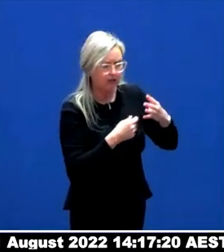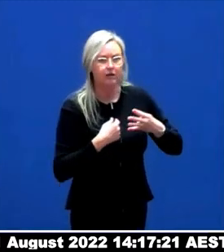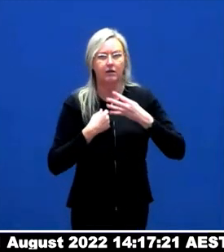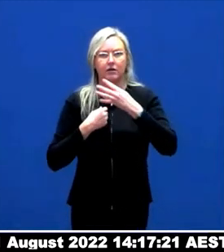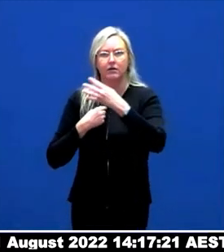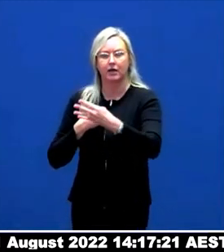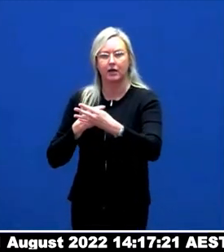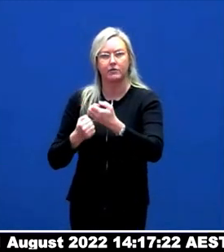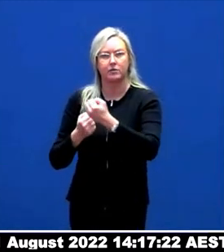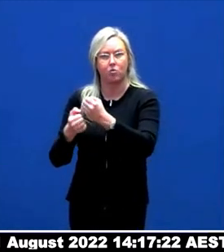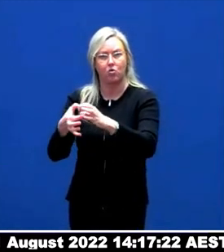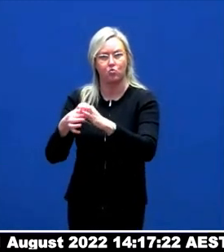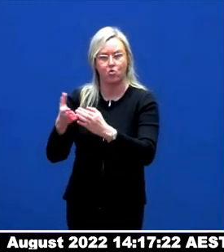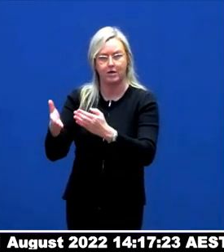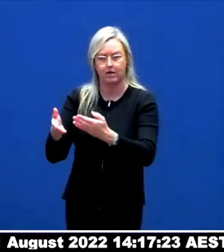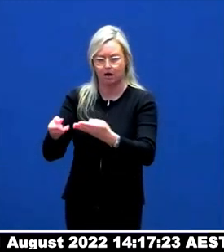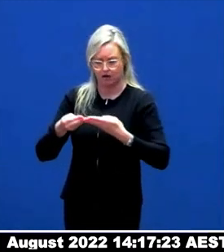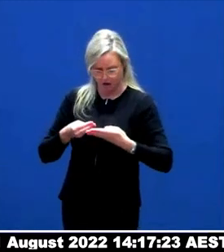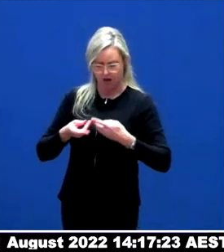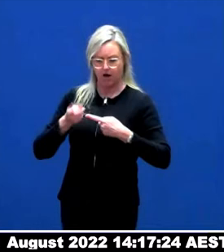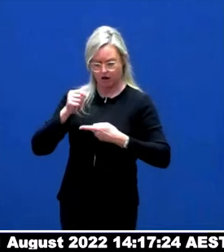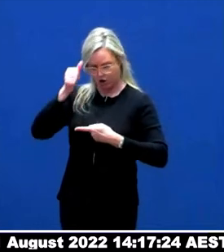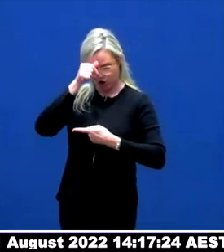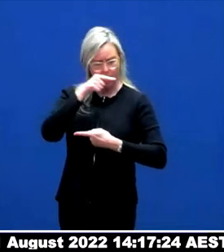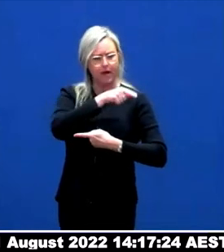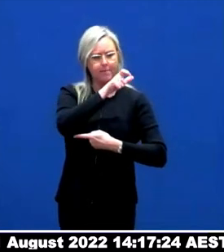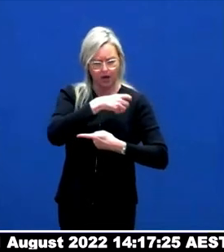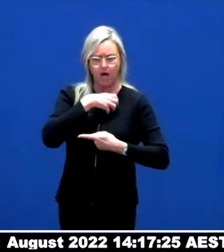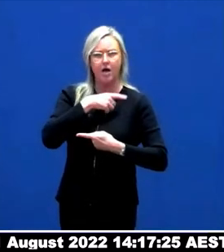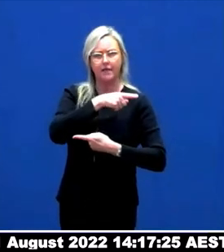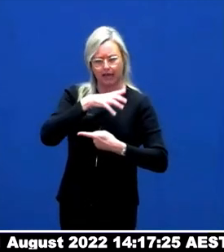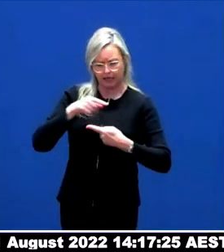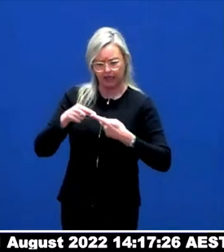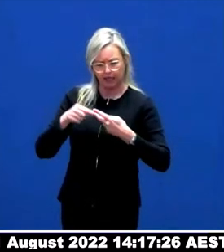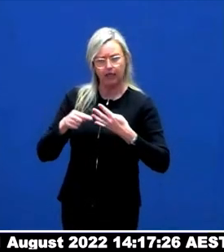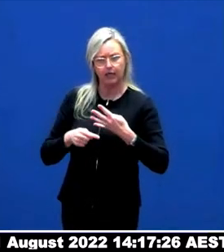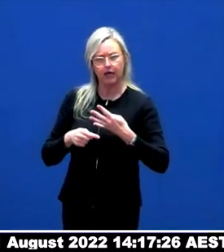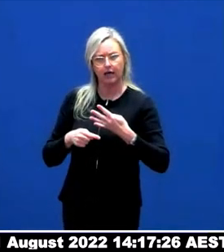expect from that support coordinator and how often we expect them to report back to us on